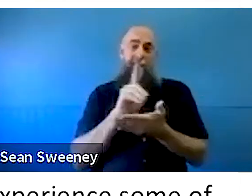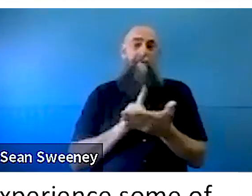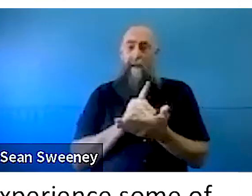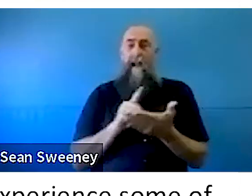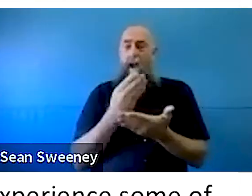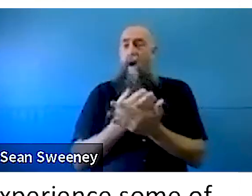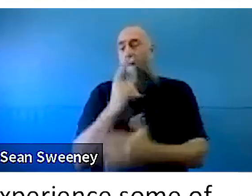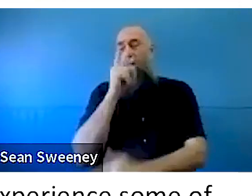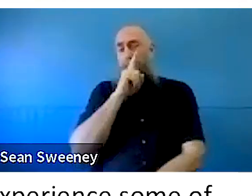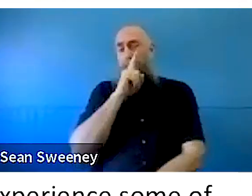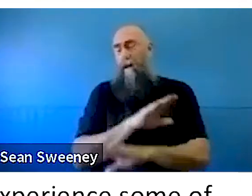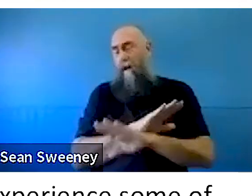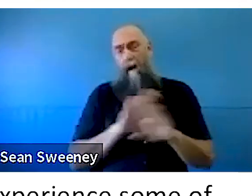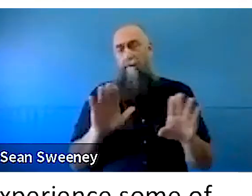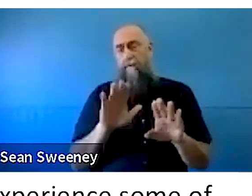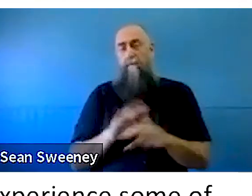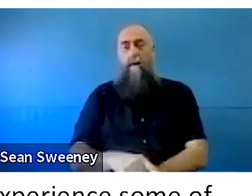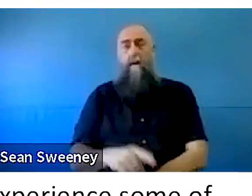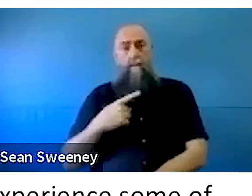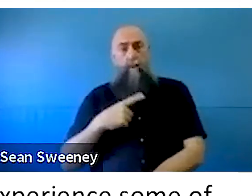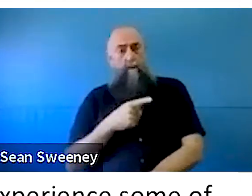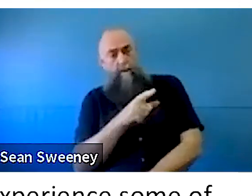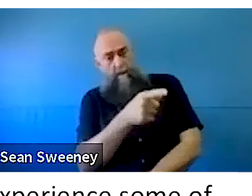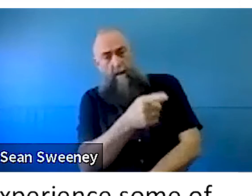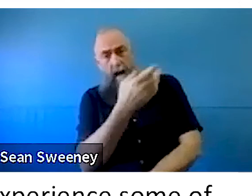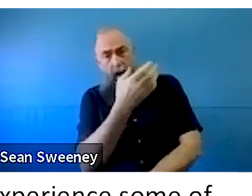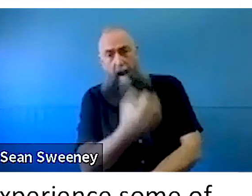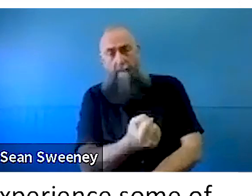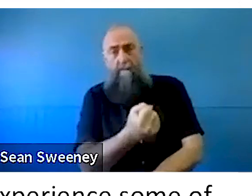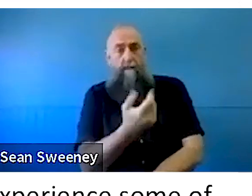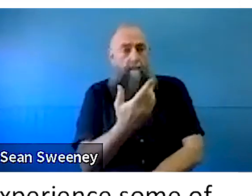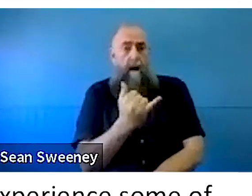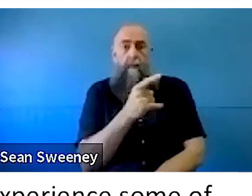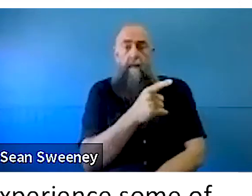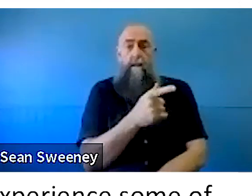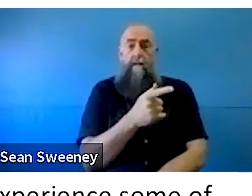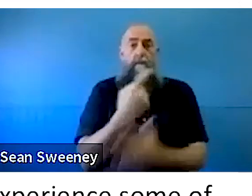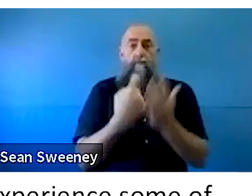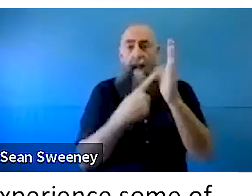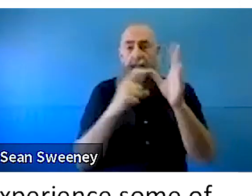I will go into that a little bit further when we do the 10 top tips.